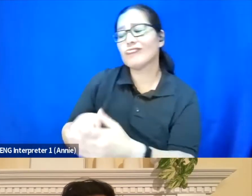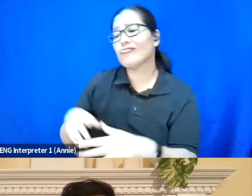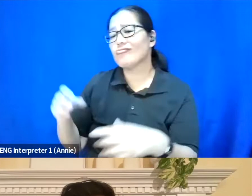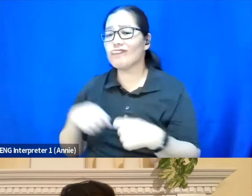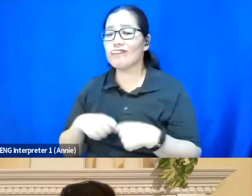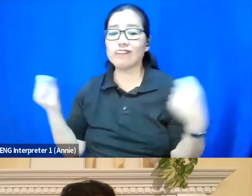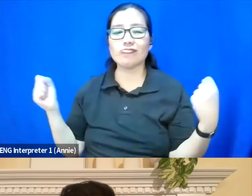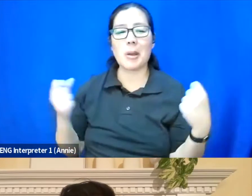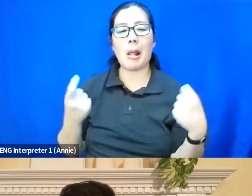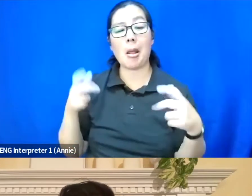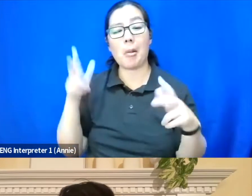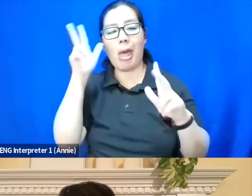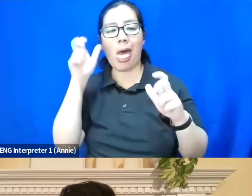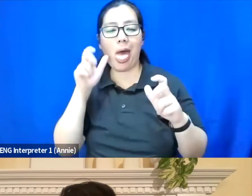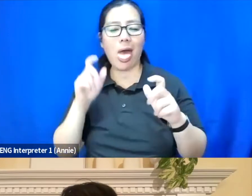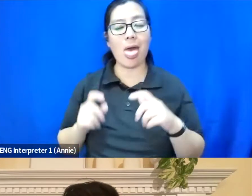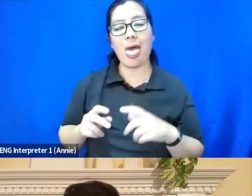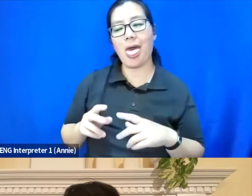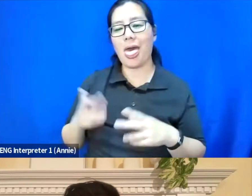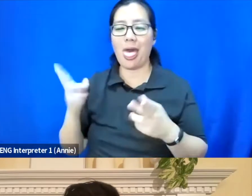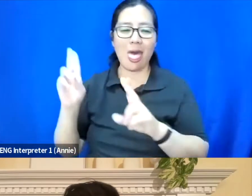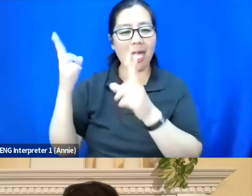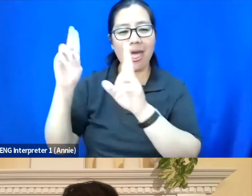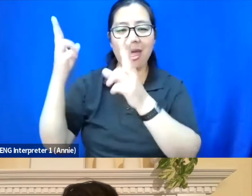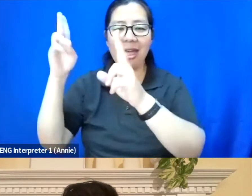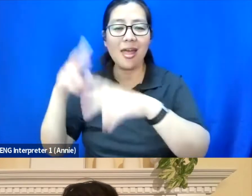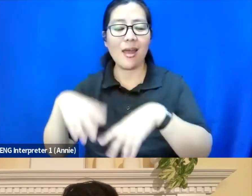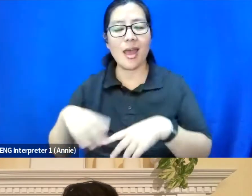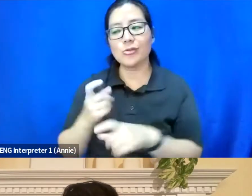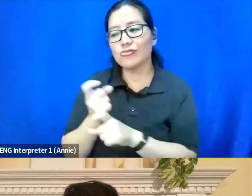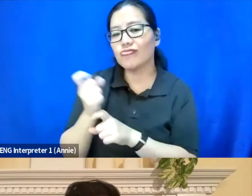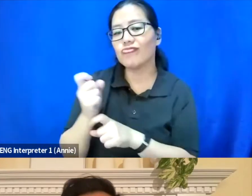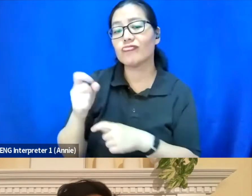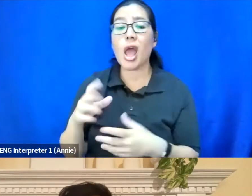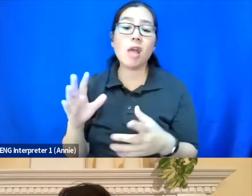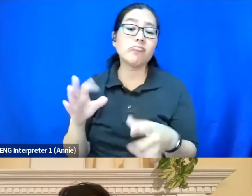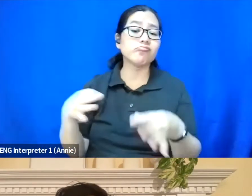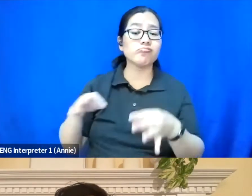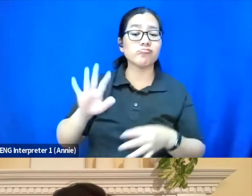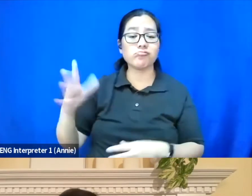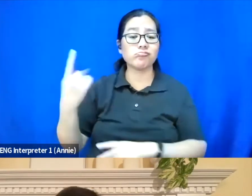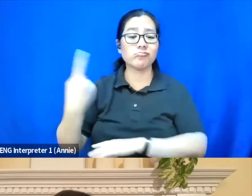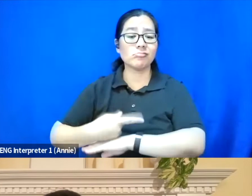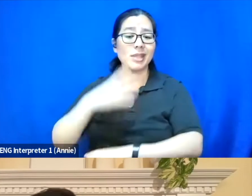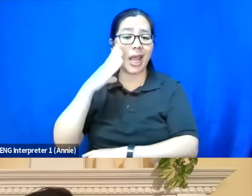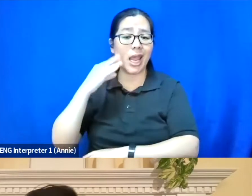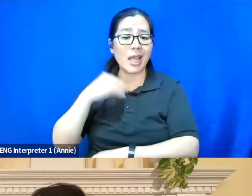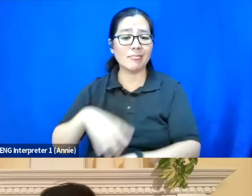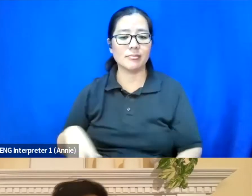There's other stuff, too, and I love that about the book. Right, which is what an organic conversation would be like.